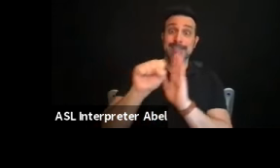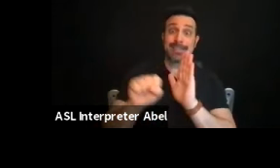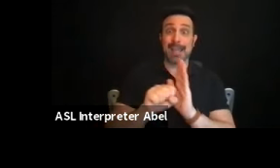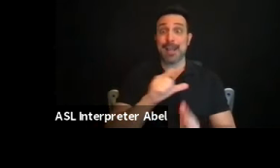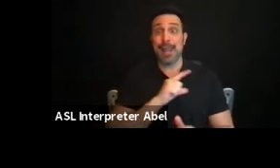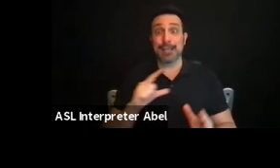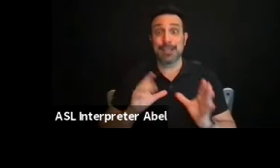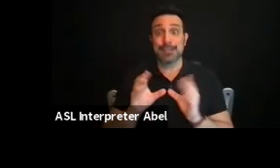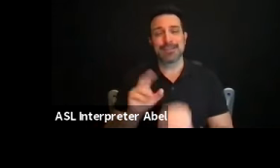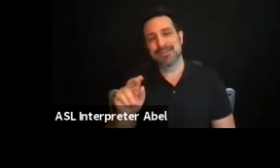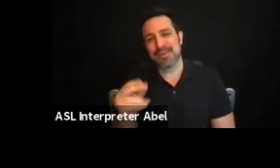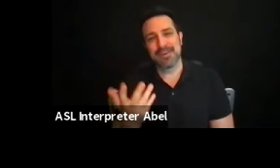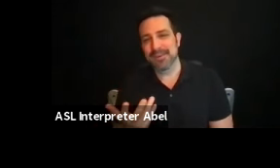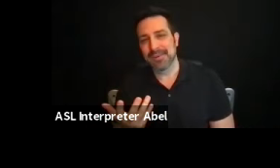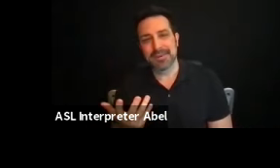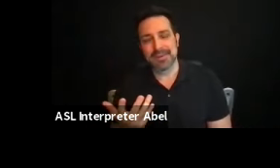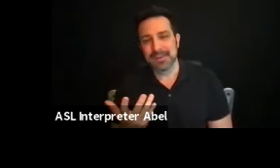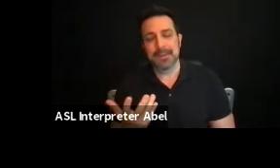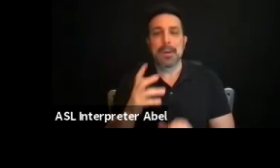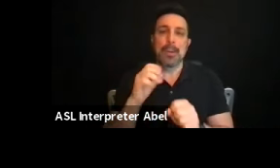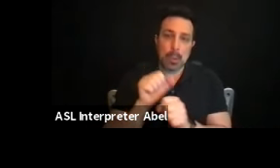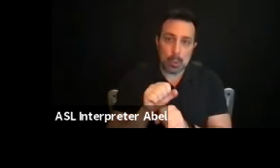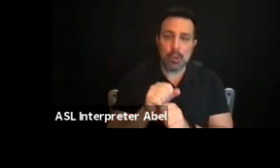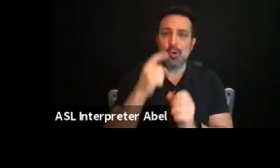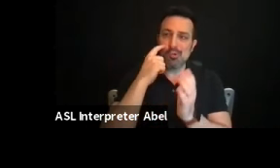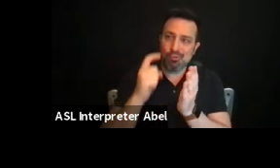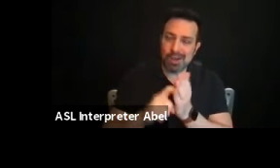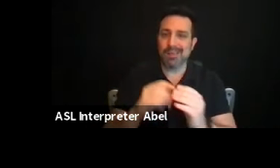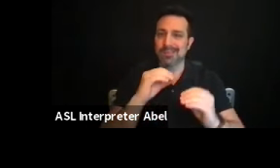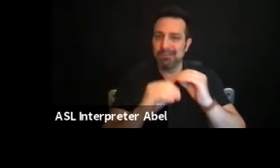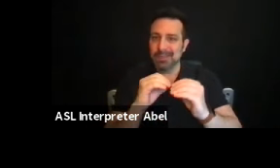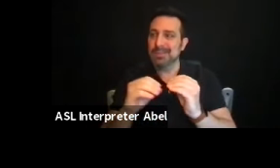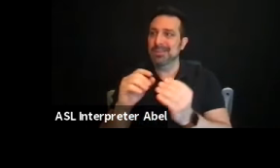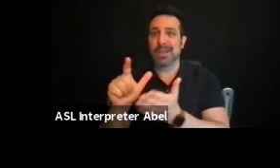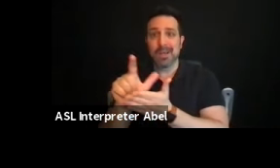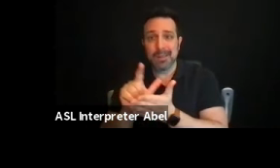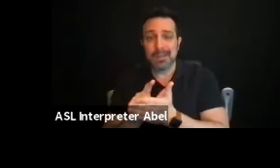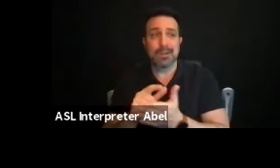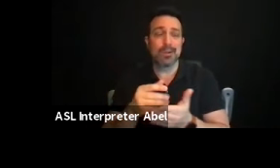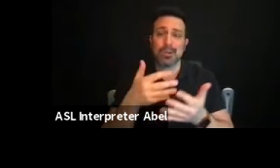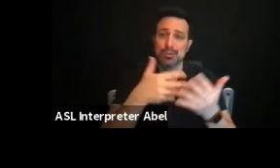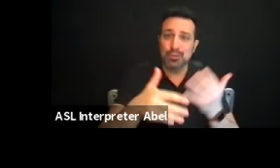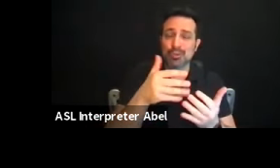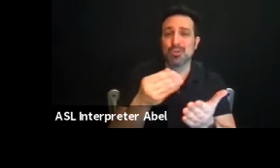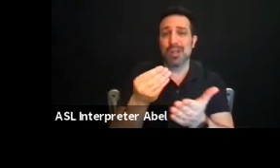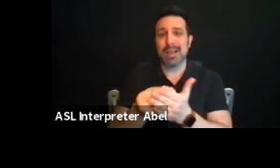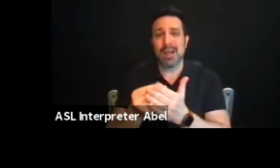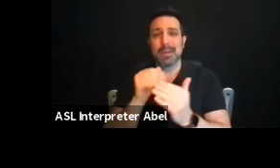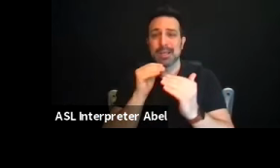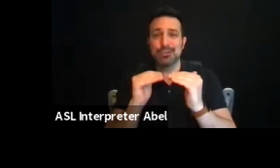and they will not be fully achieved during any one state legislative session